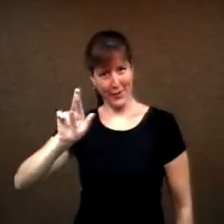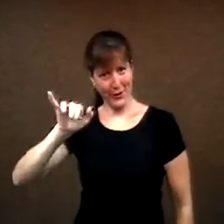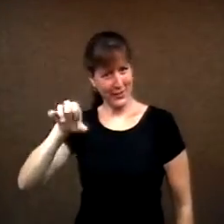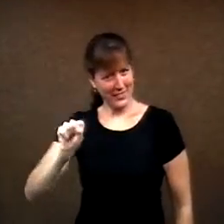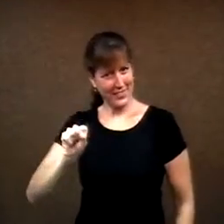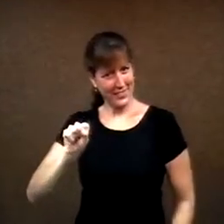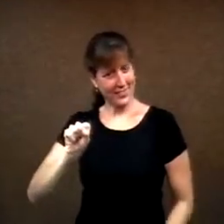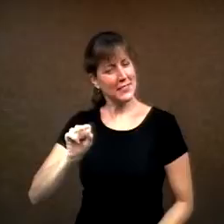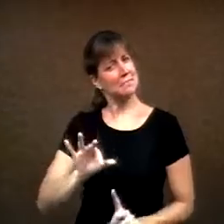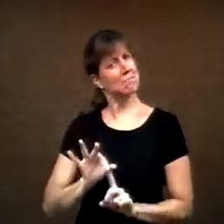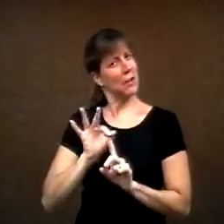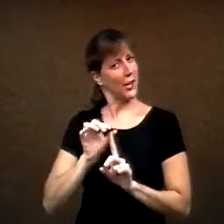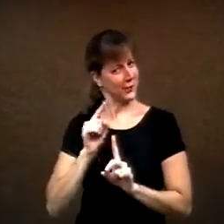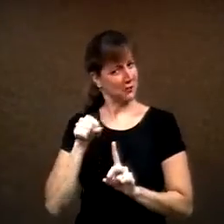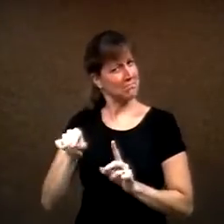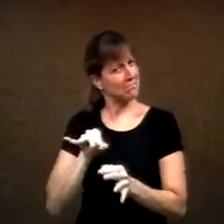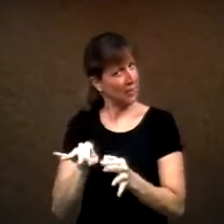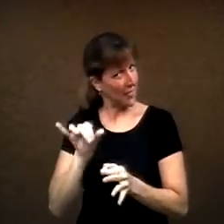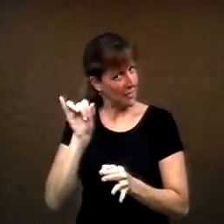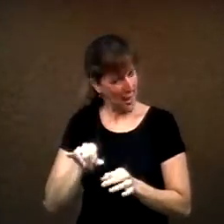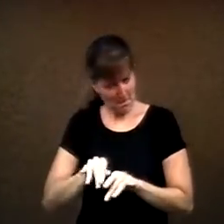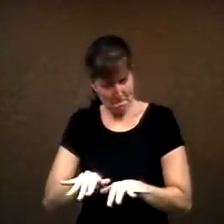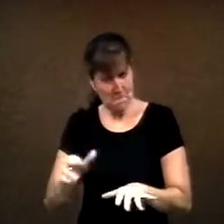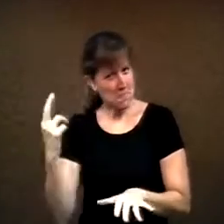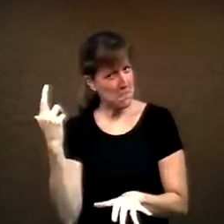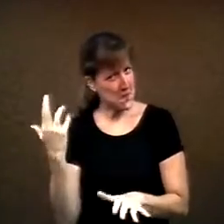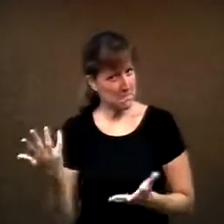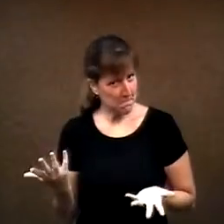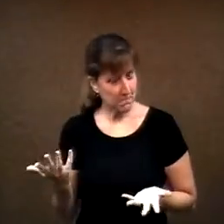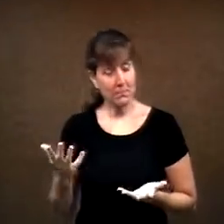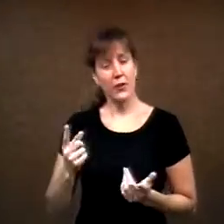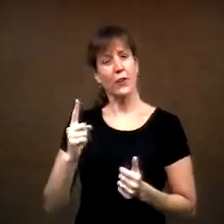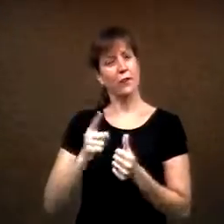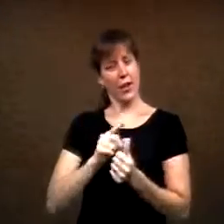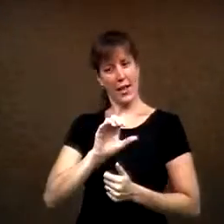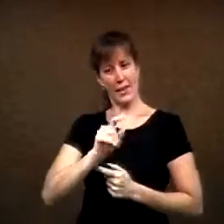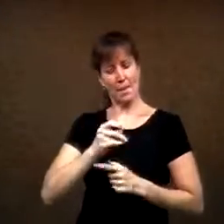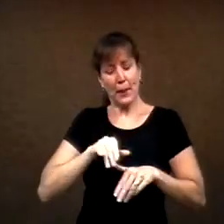reasons. First of all, capillaries are going to be found at sites of exchange in the body.